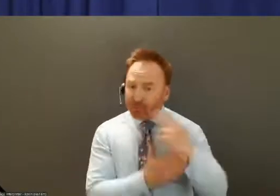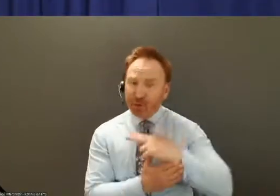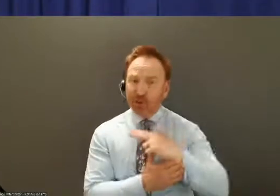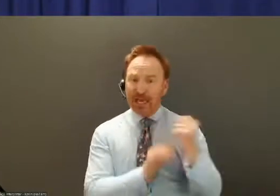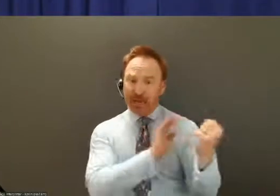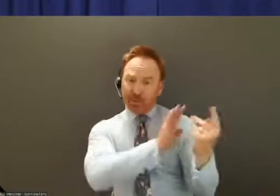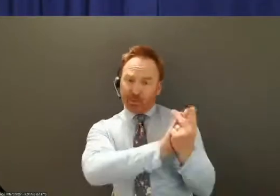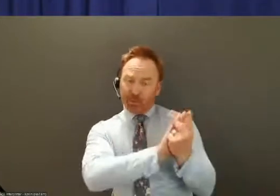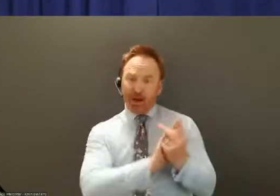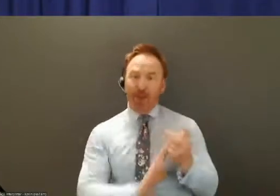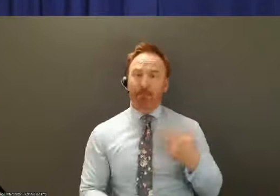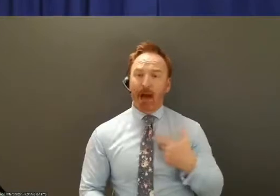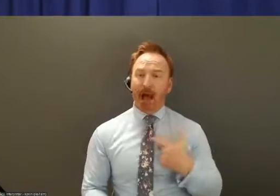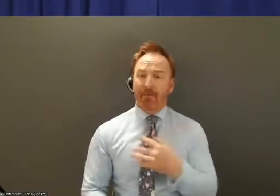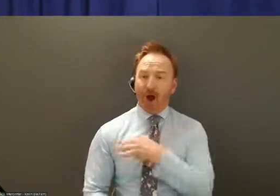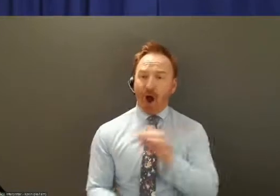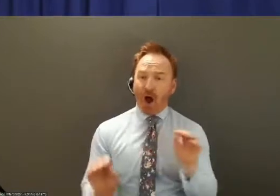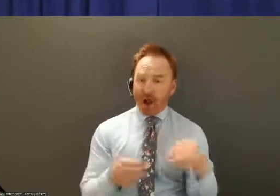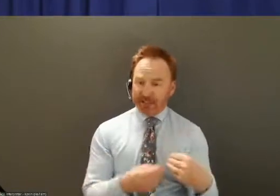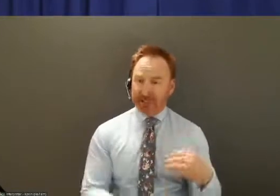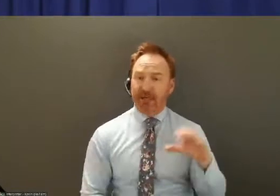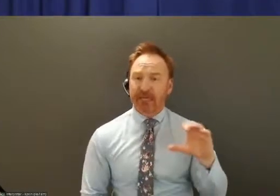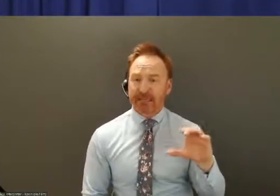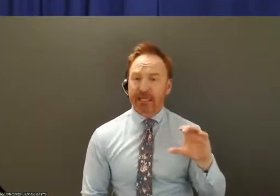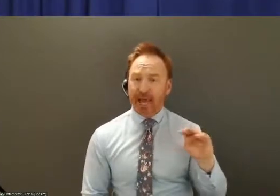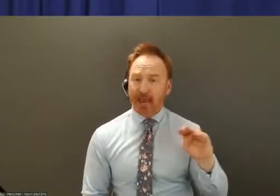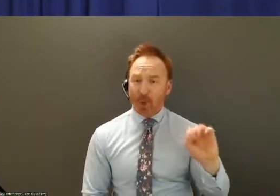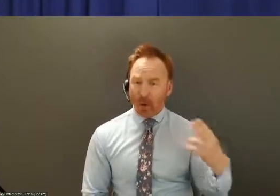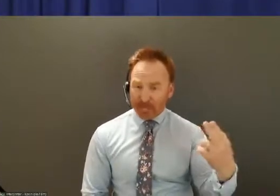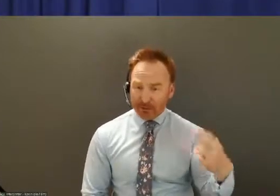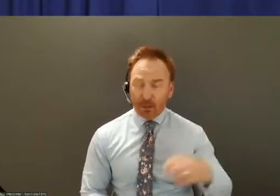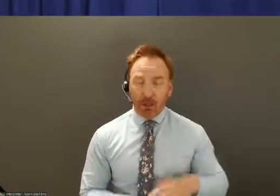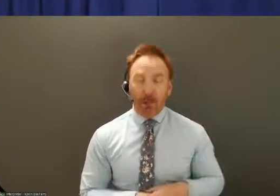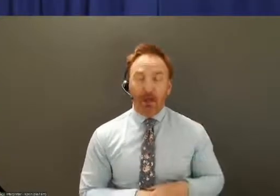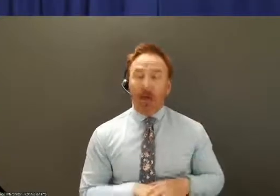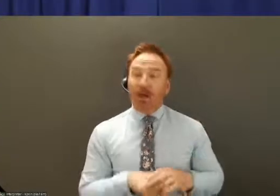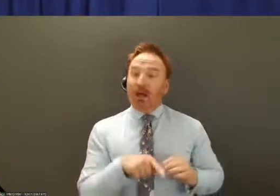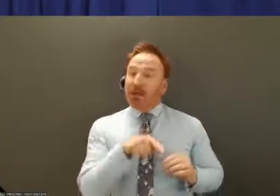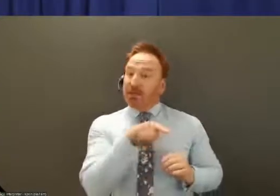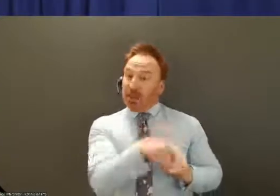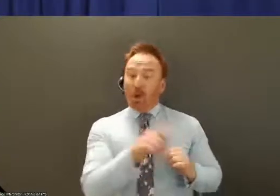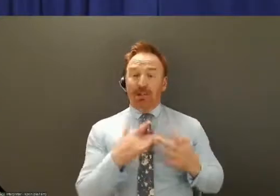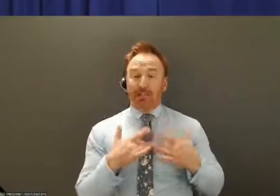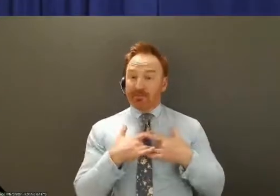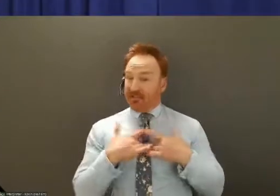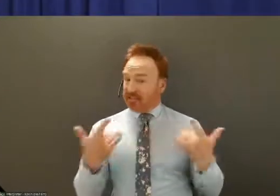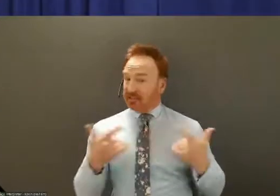Hanley for getting immunized and talking about it publicly.